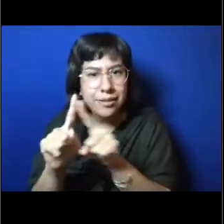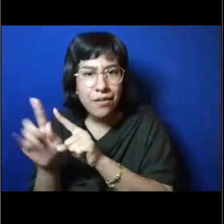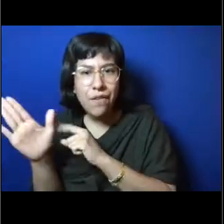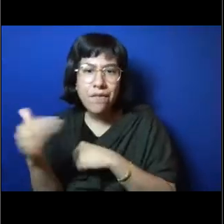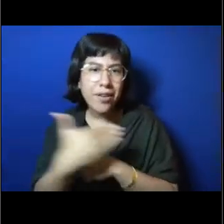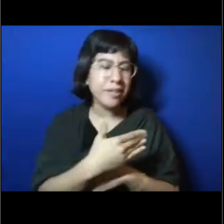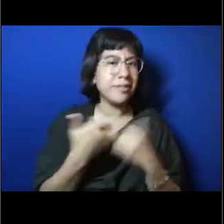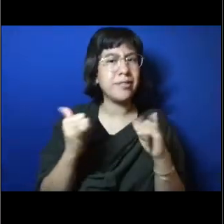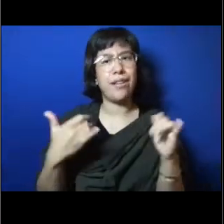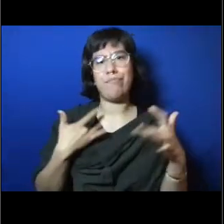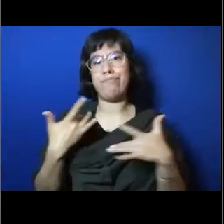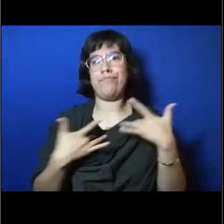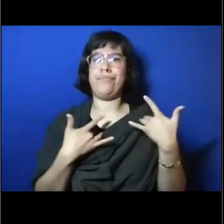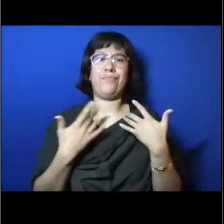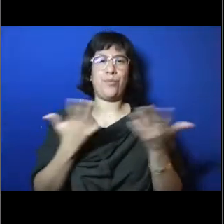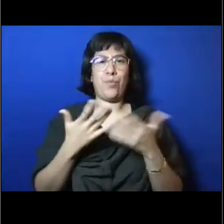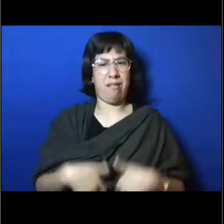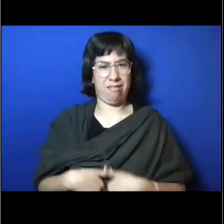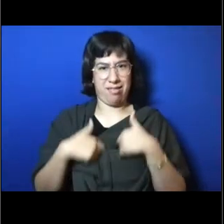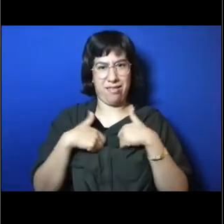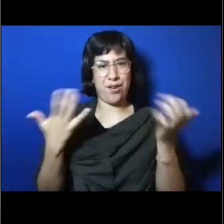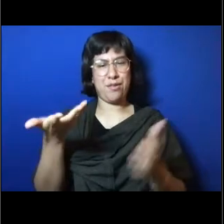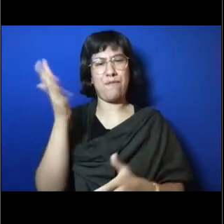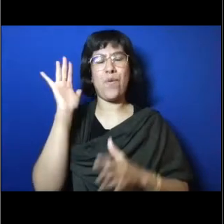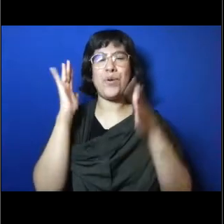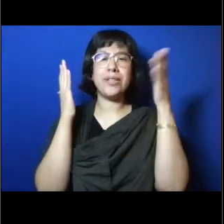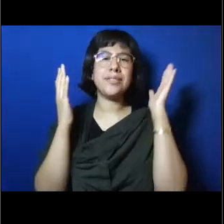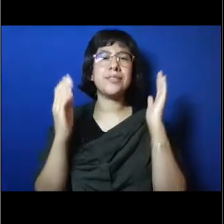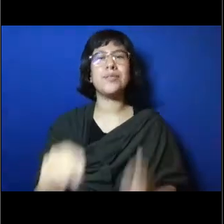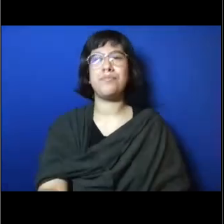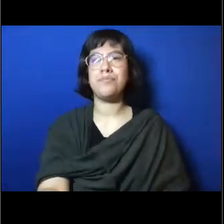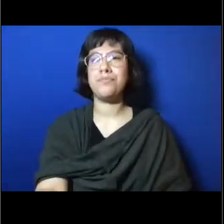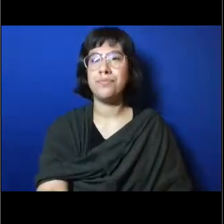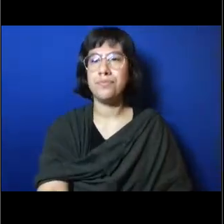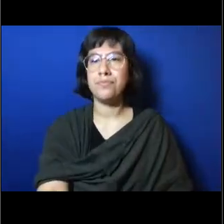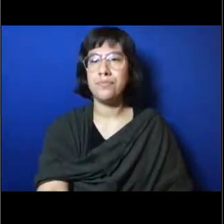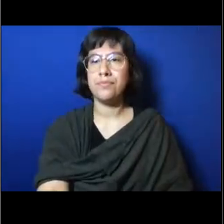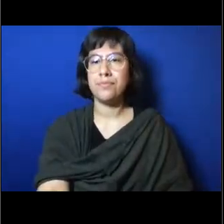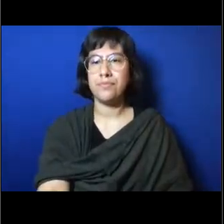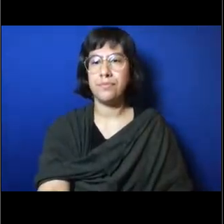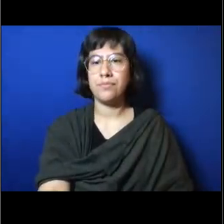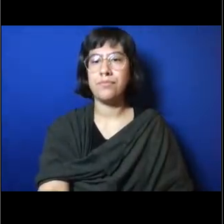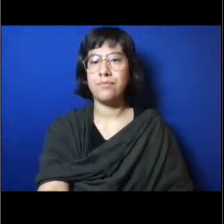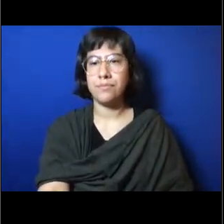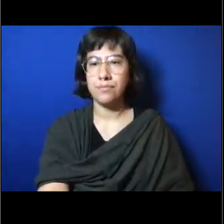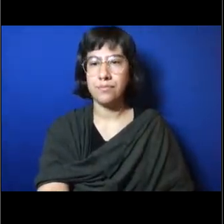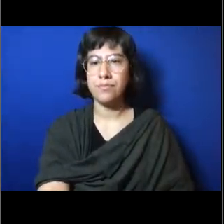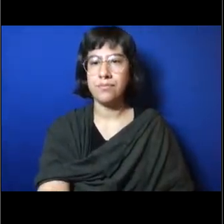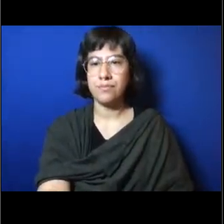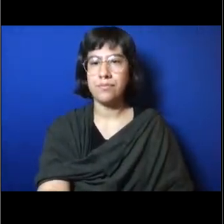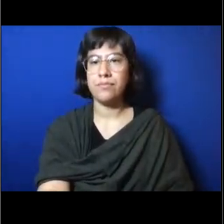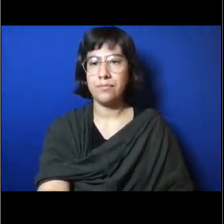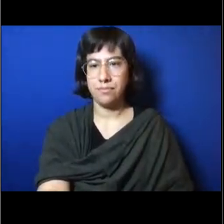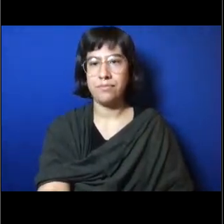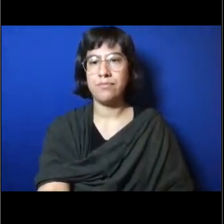that live in these kelp forest habitats. There's also some really interesting fish